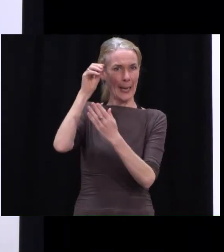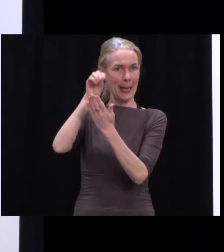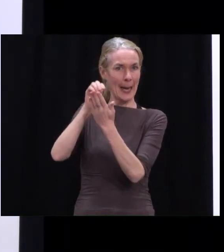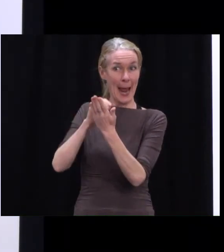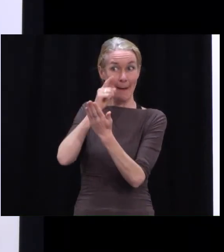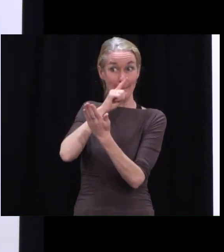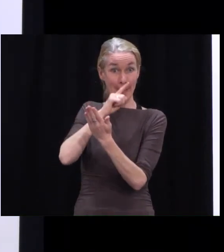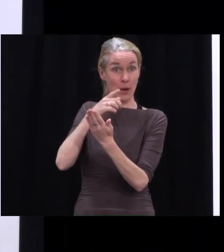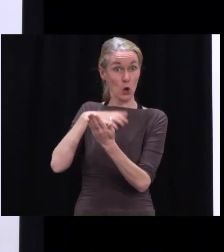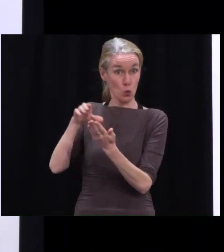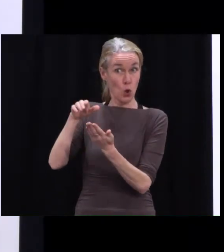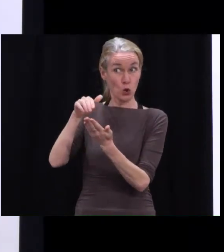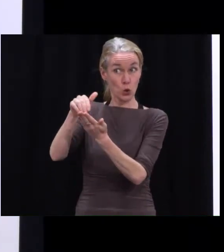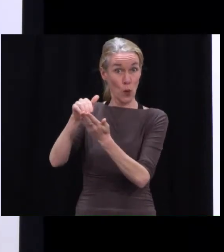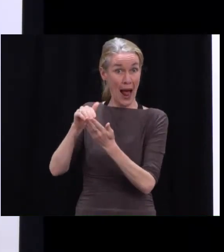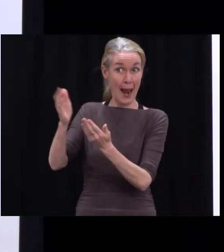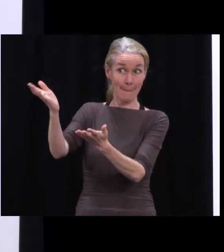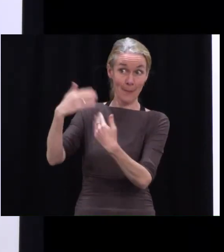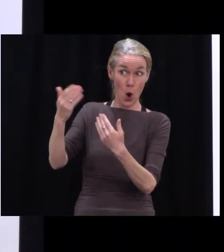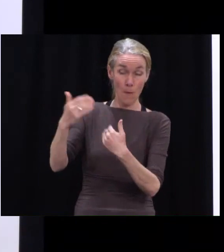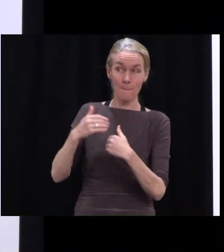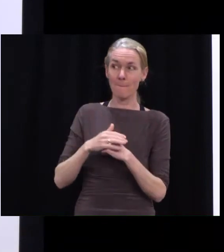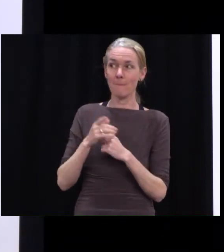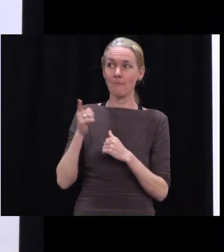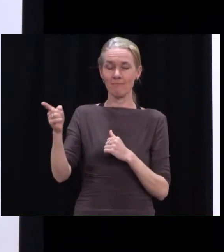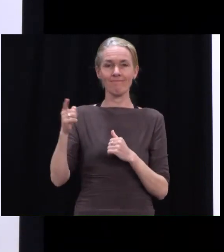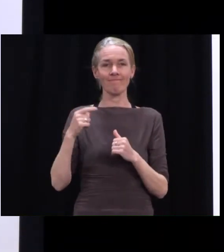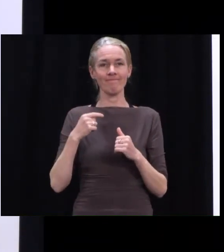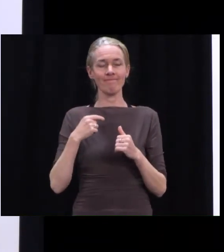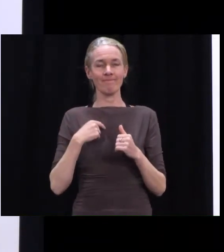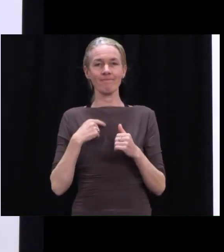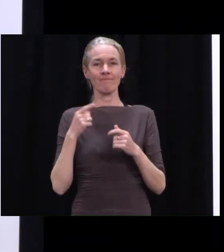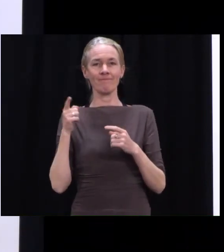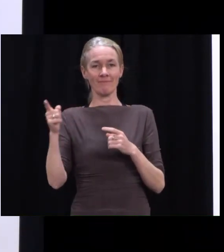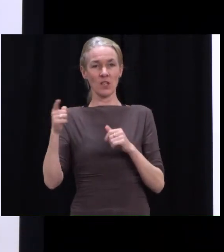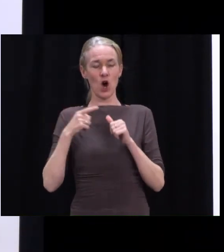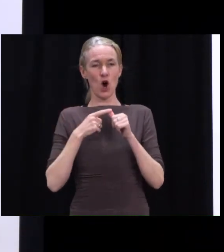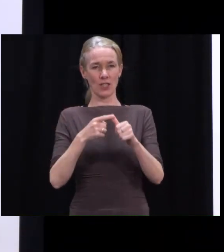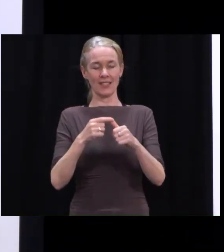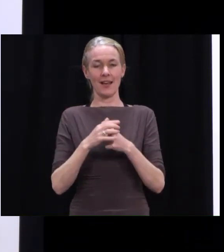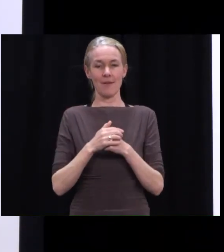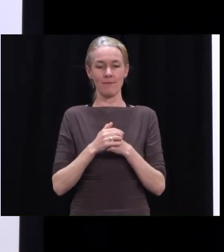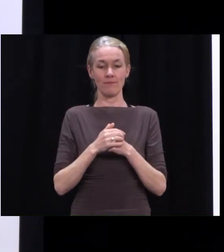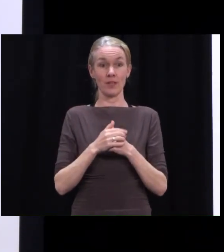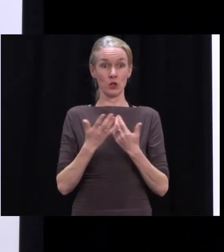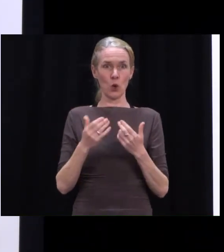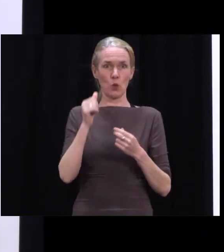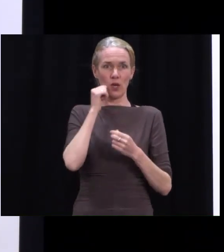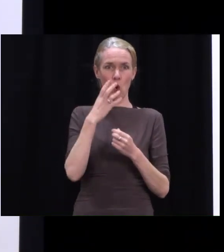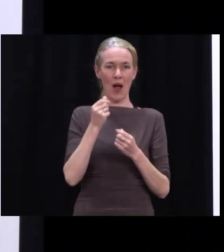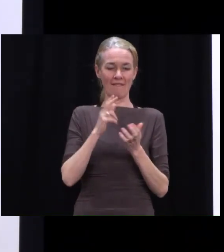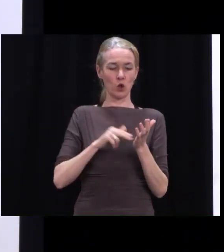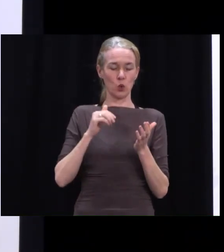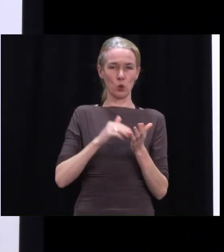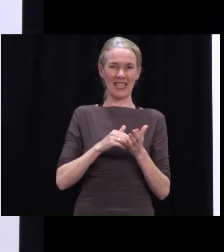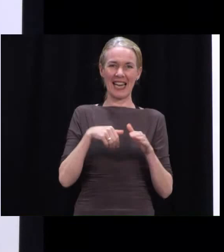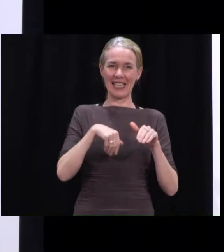was no list of people who helped us during the war. Should there have been a list?